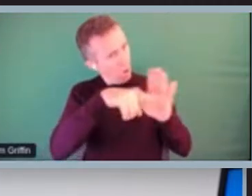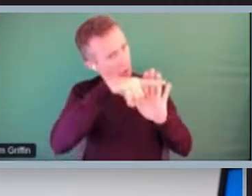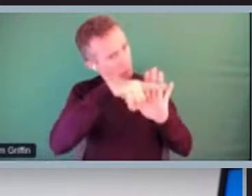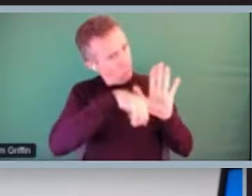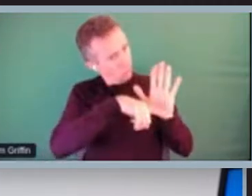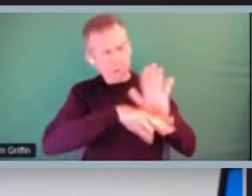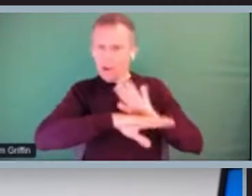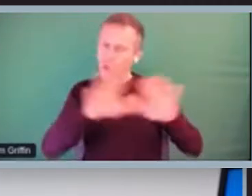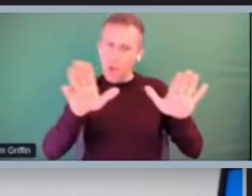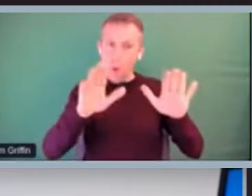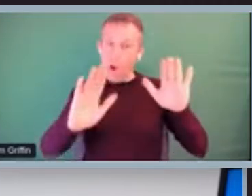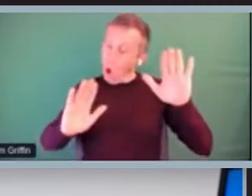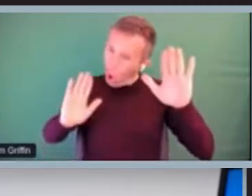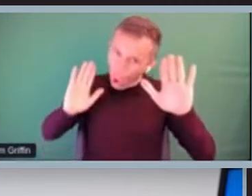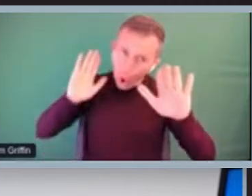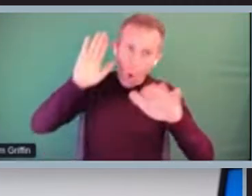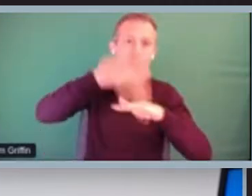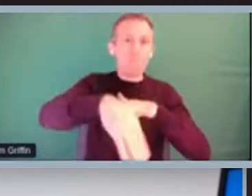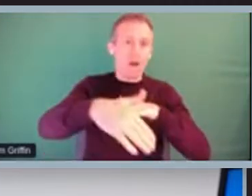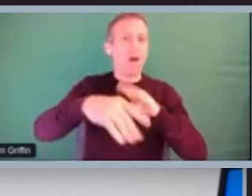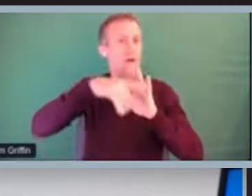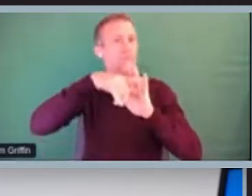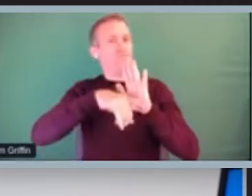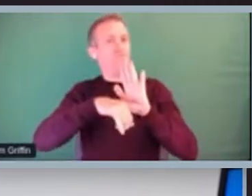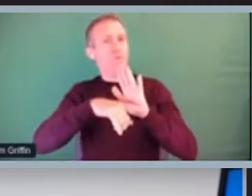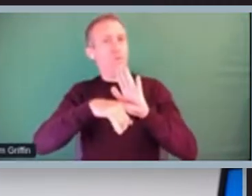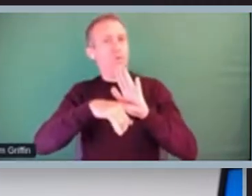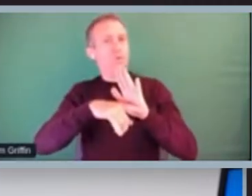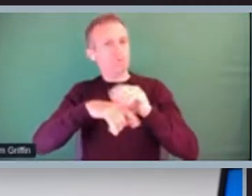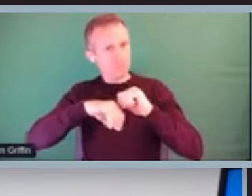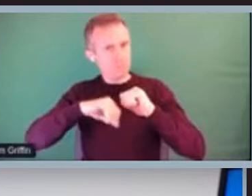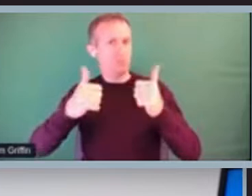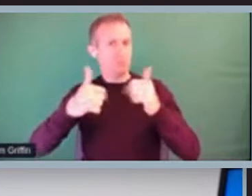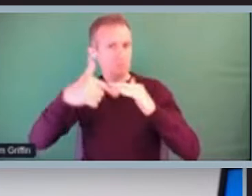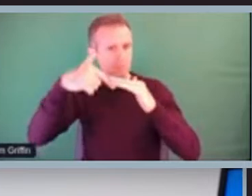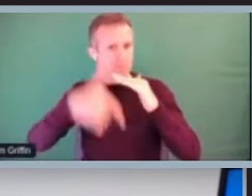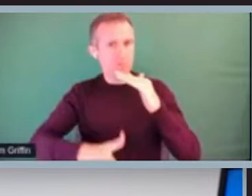• designing an Accessibility Testing process, • running our Digital Accessibility Community